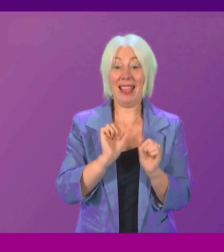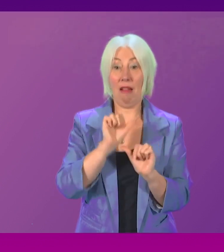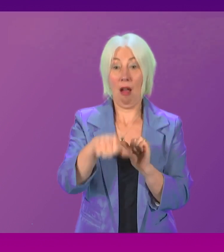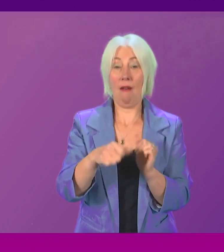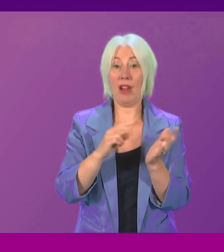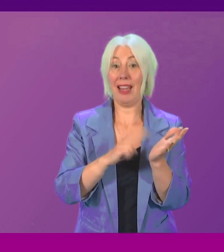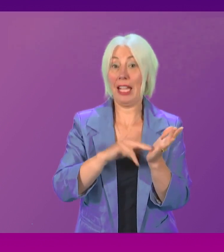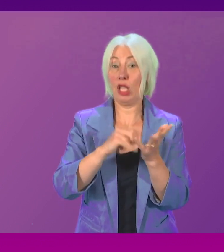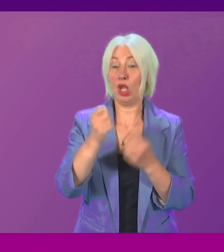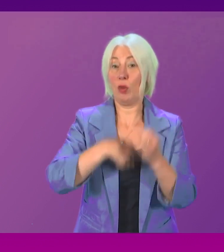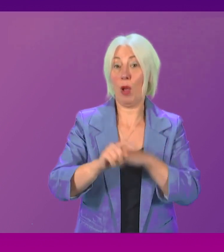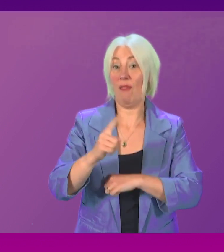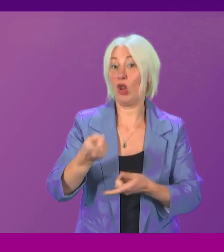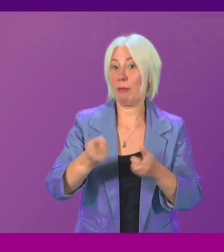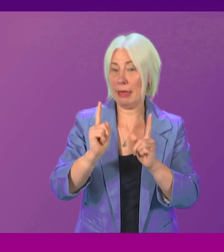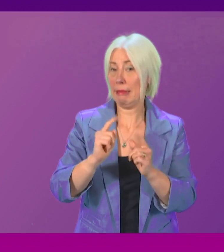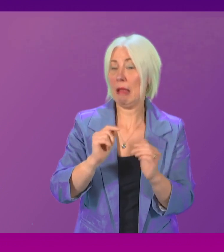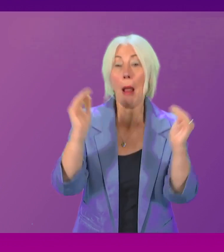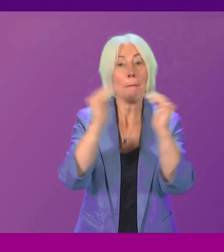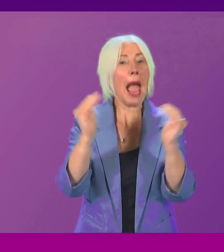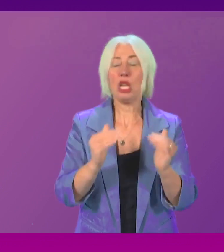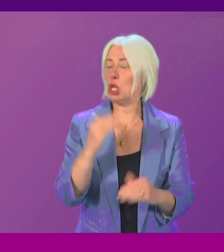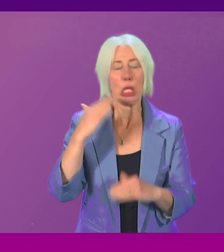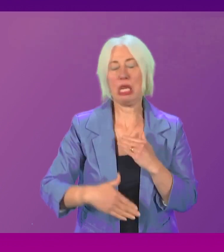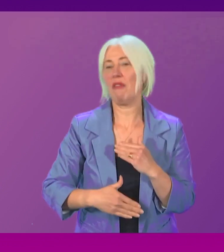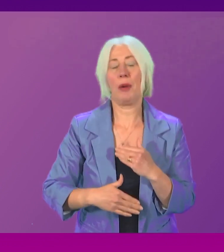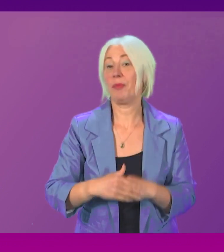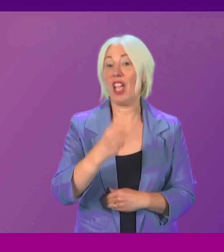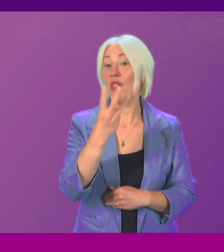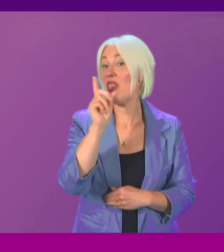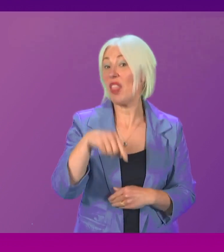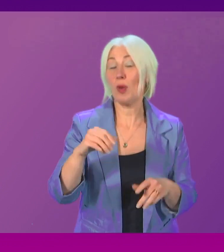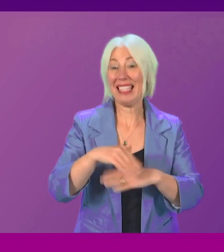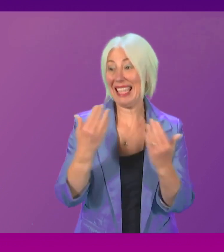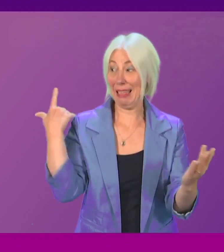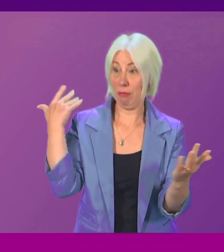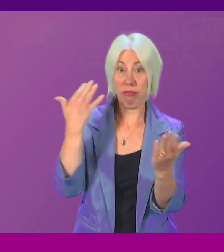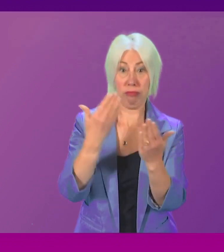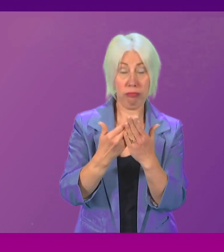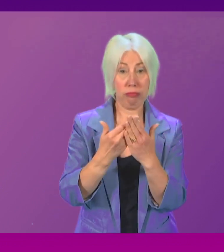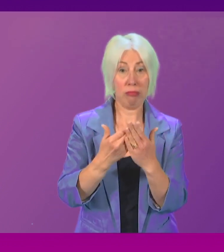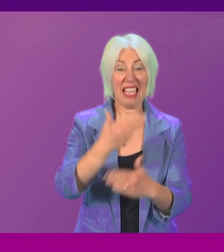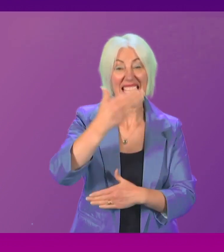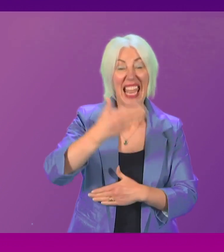They have never been met—not once in more than 3,000 days, which is 99 consecutive months.